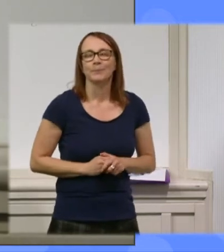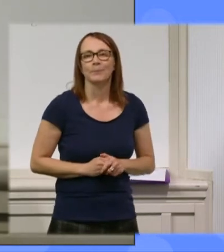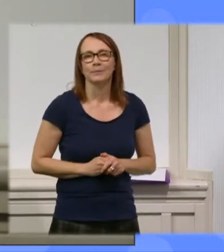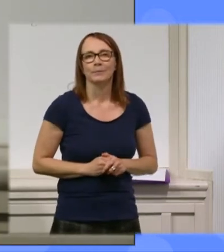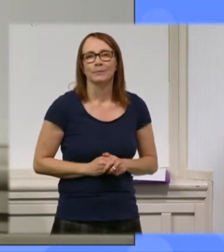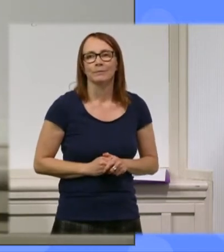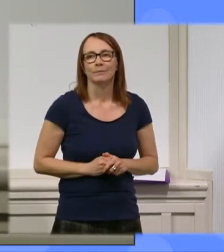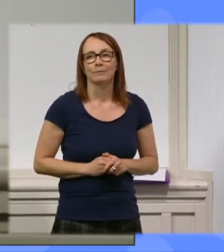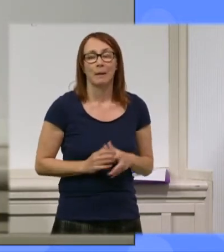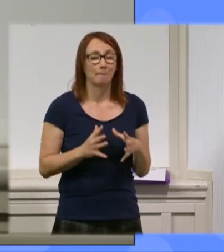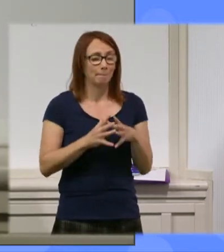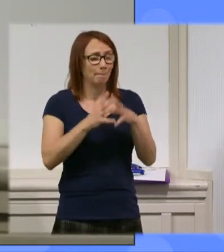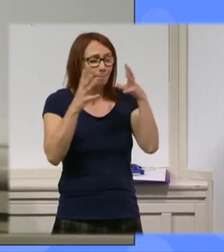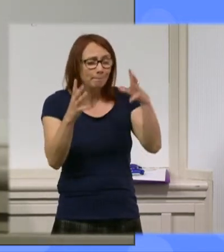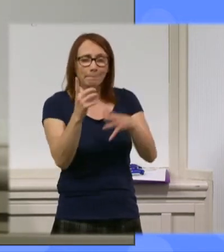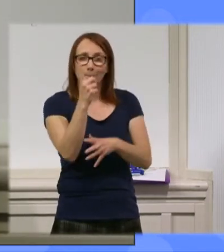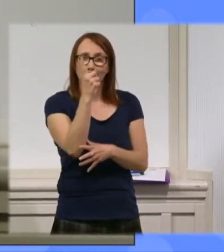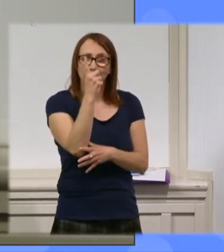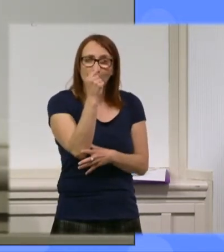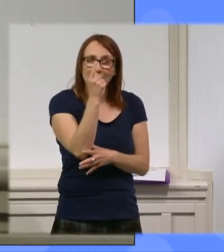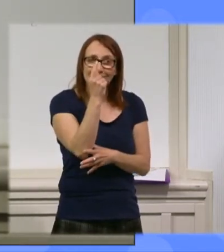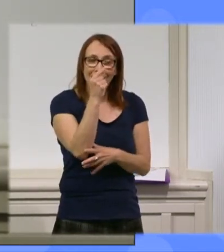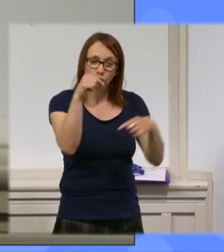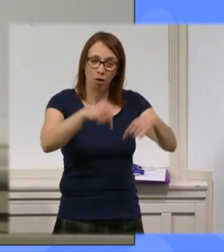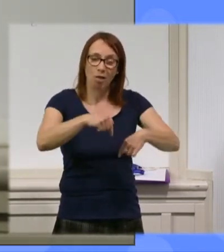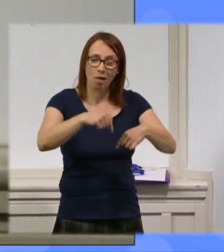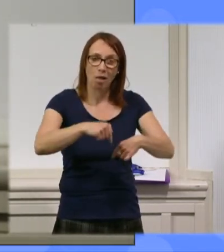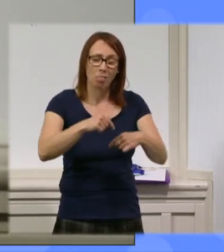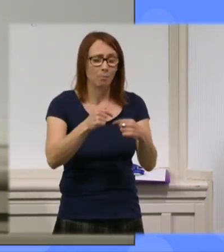have a huge potential in Scotland to have a brilliant future now I feel that